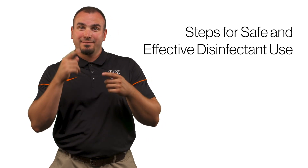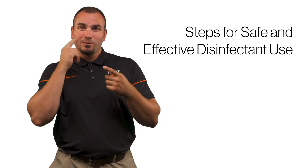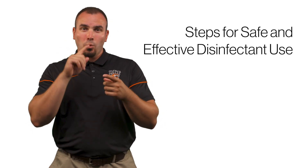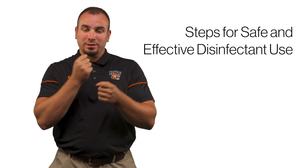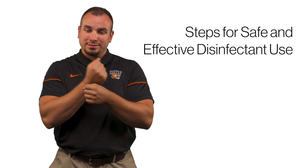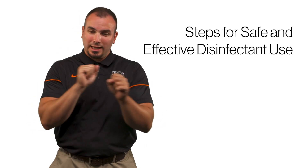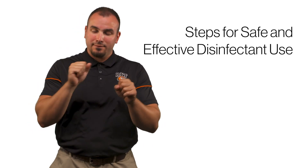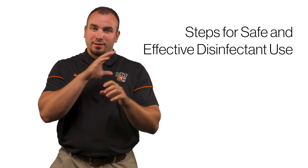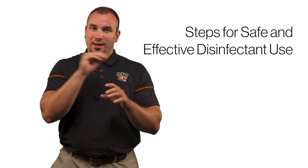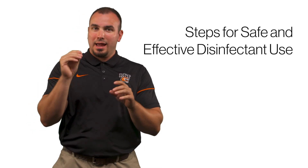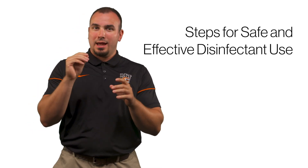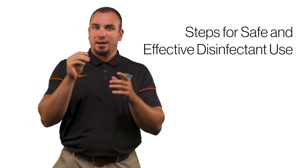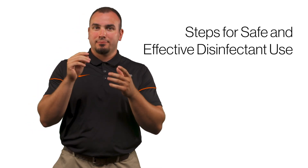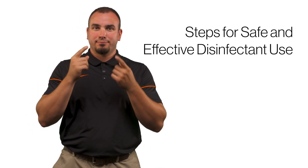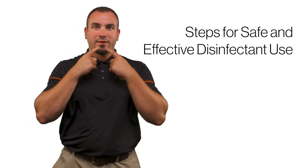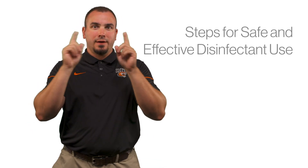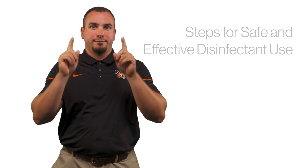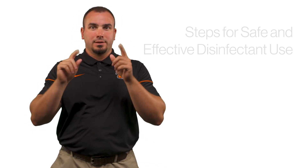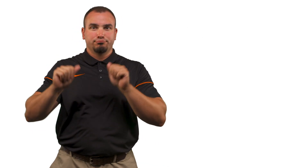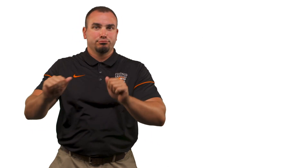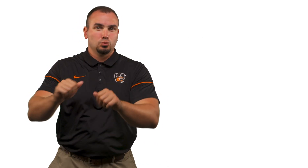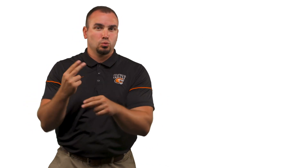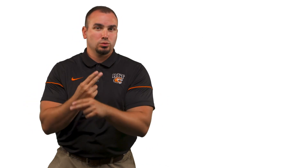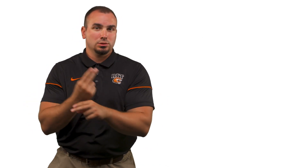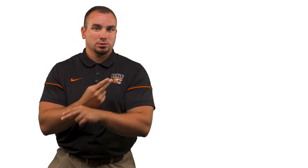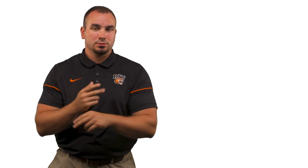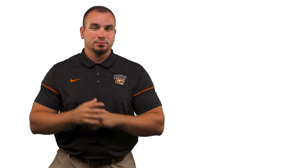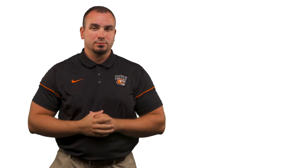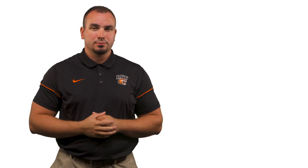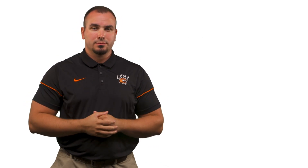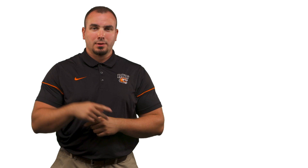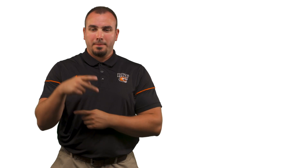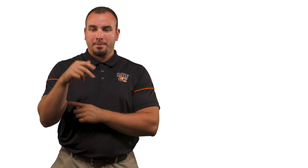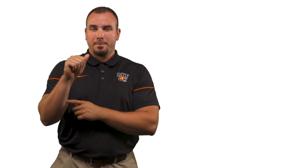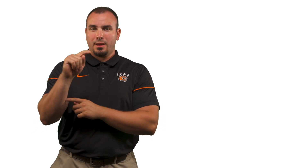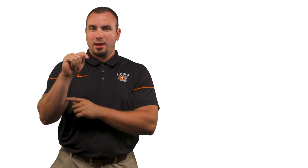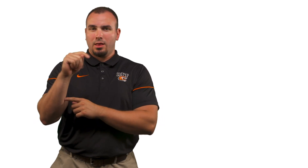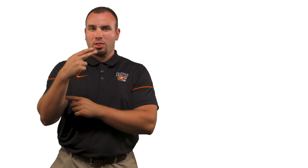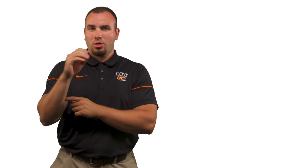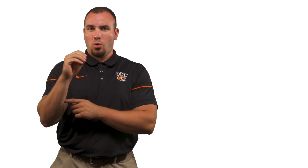Steps for Safe and Effective Disinfectant Use